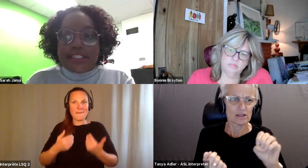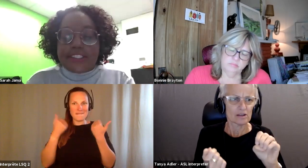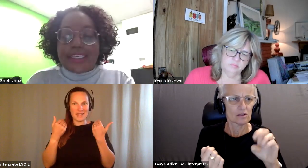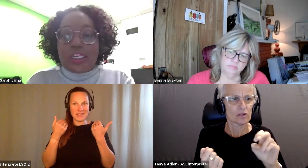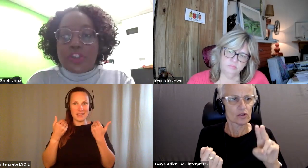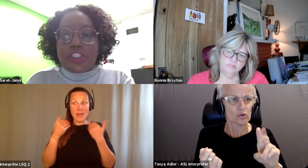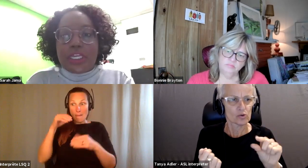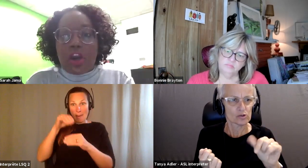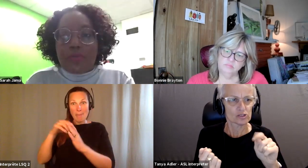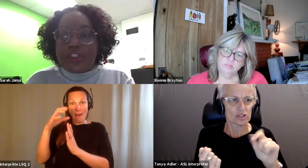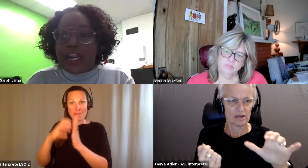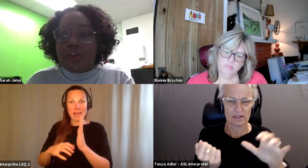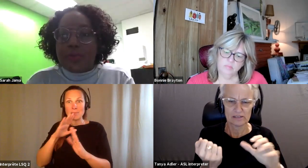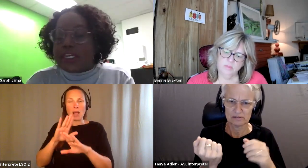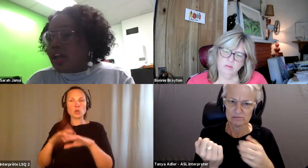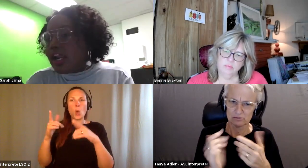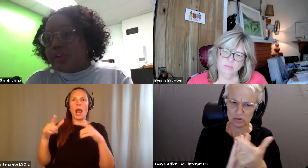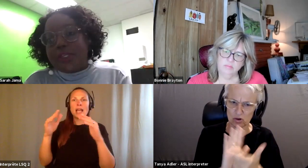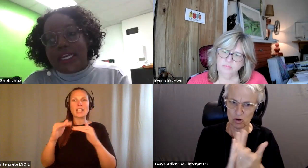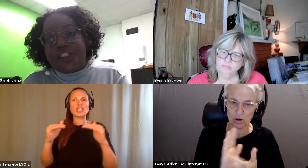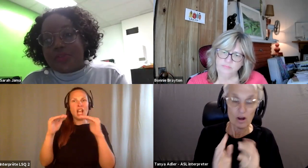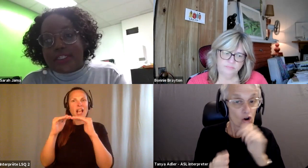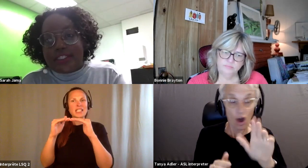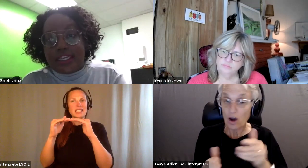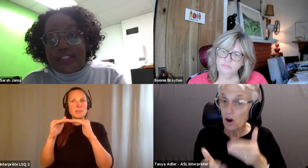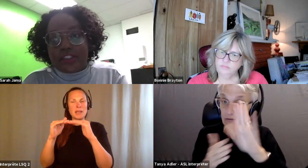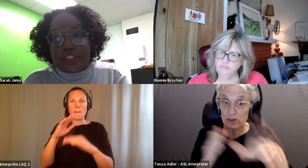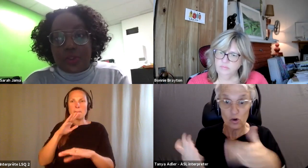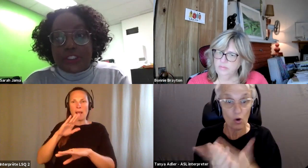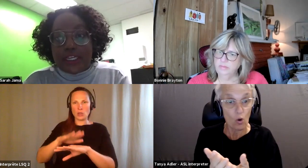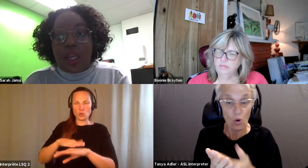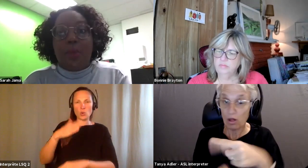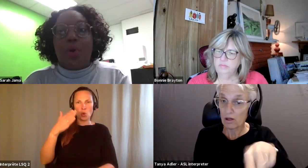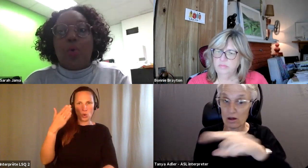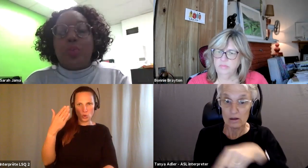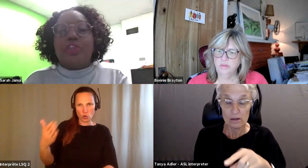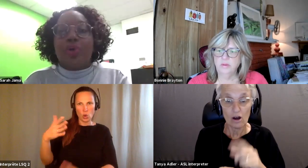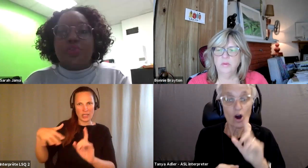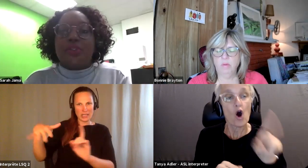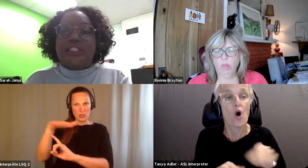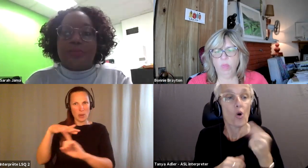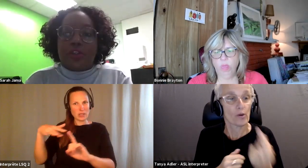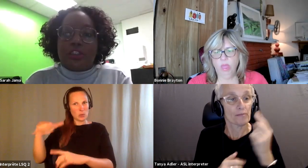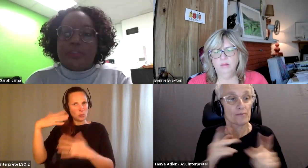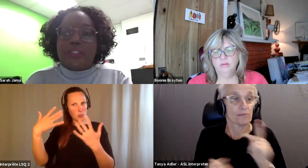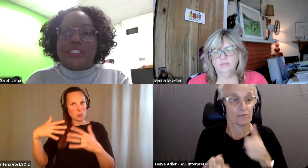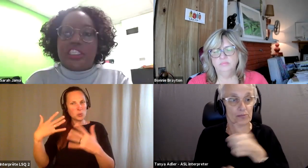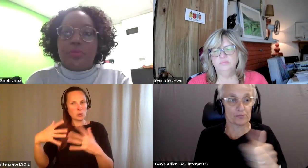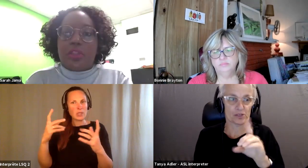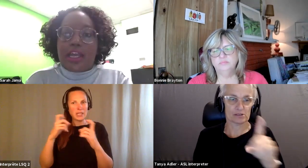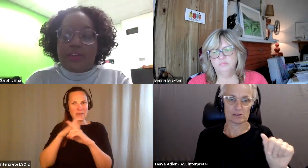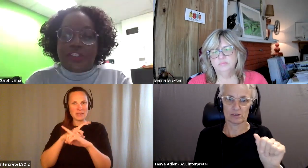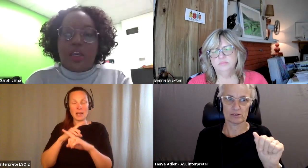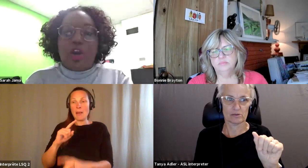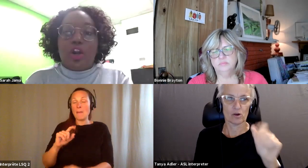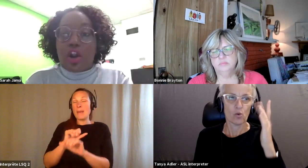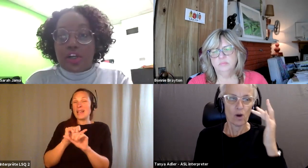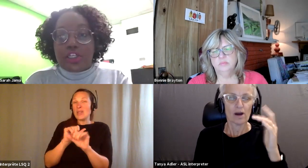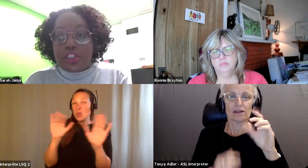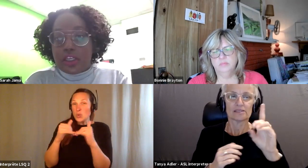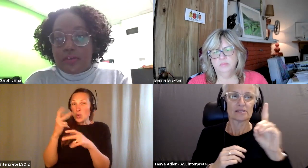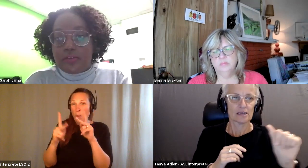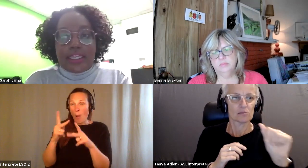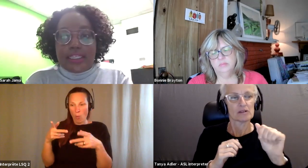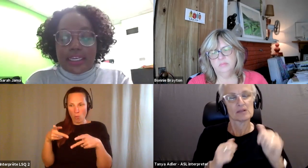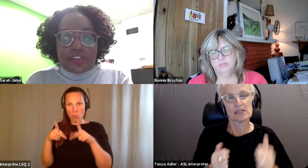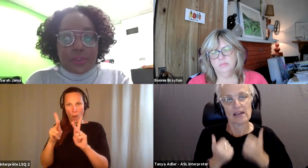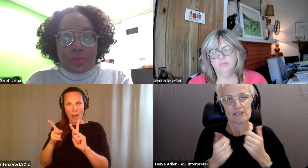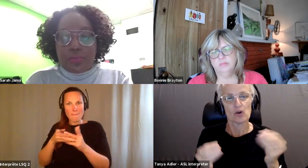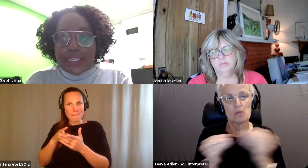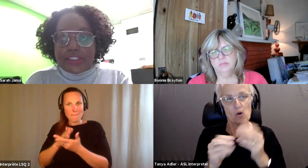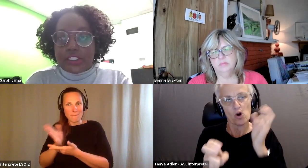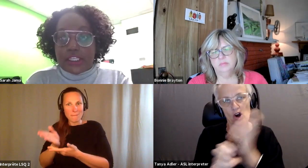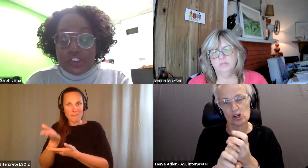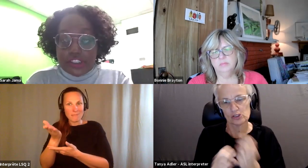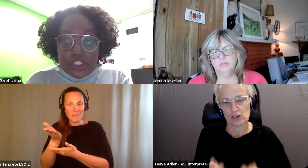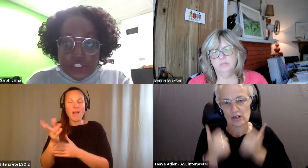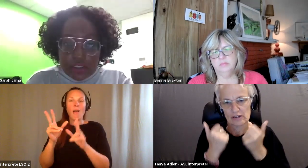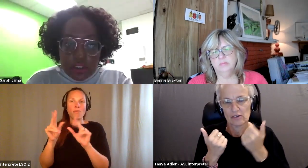Sarah Jama: in the sense that it wasn't being offered to everybody, not everybody has the right to state assisted suicide, but only those with disabilities, because disabled lives are harder to live in the eyes of people passing this legislation.